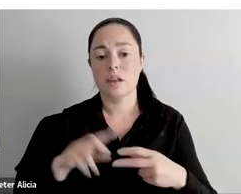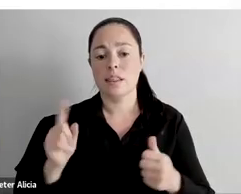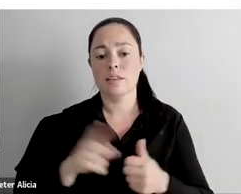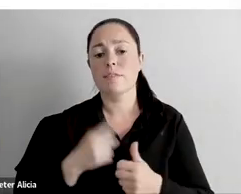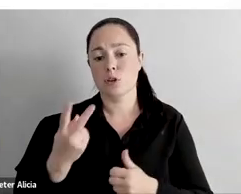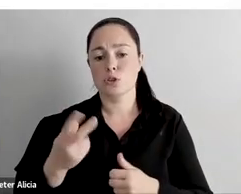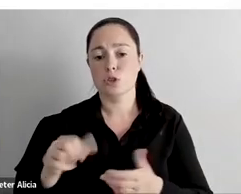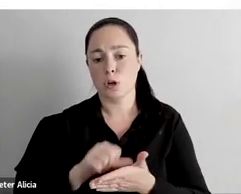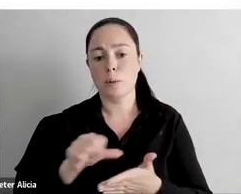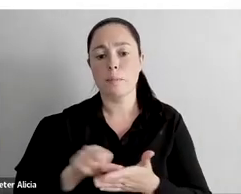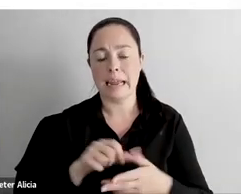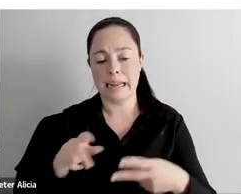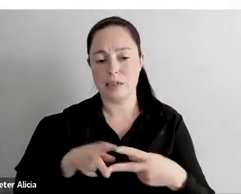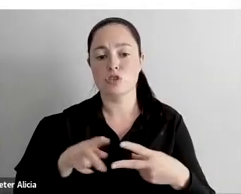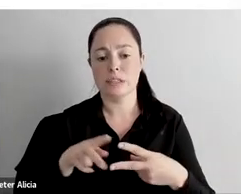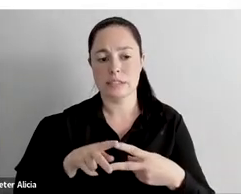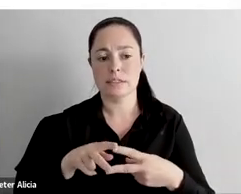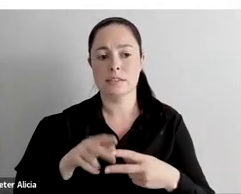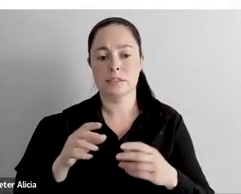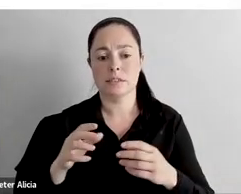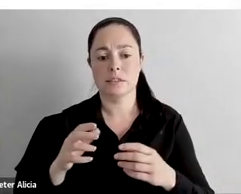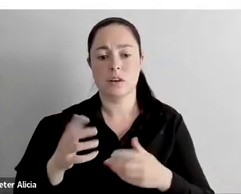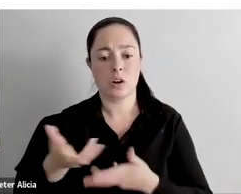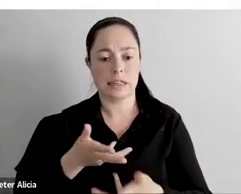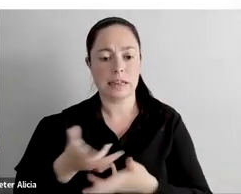are interactive maps I'm going to show those to you.